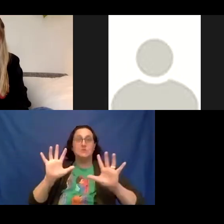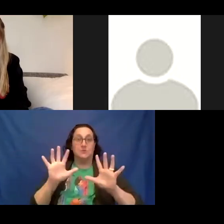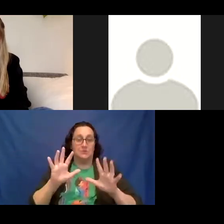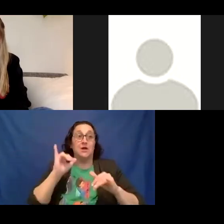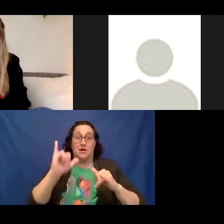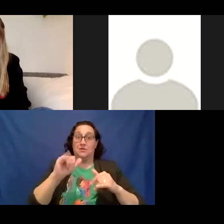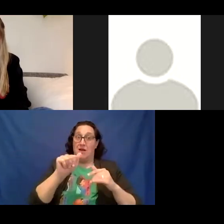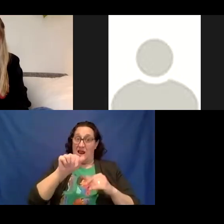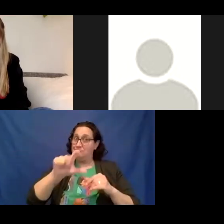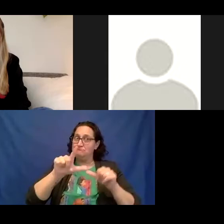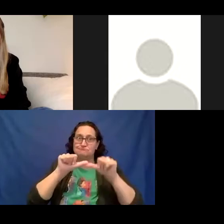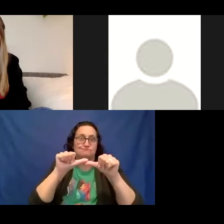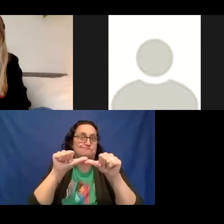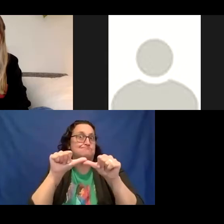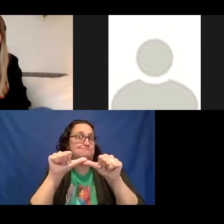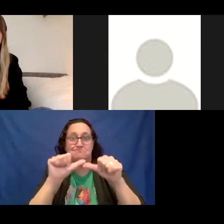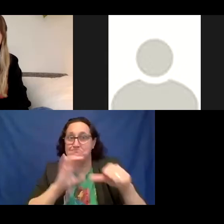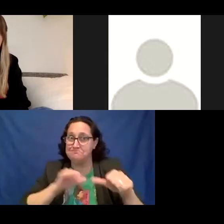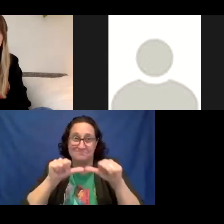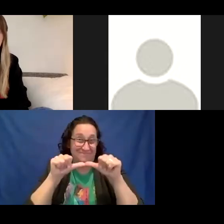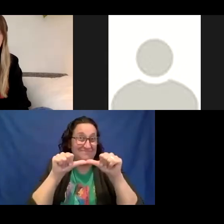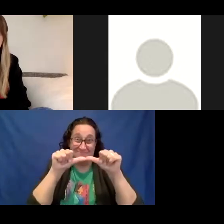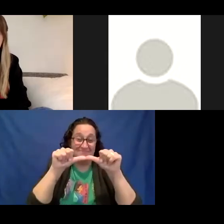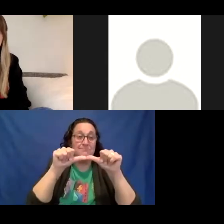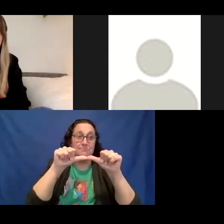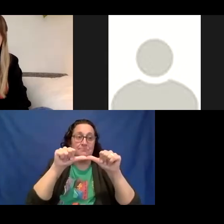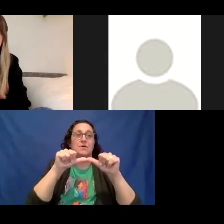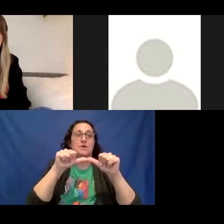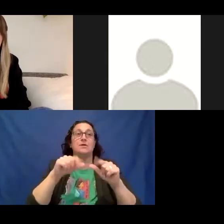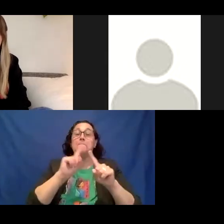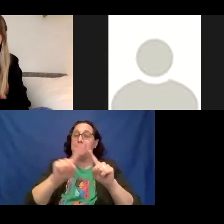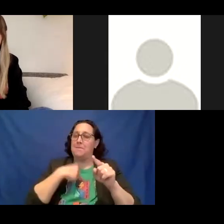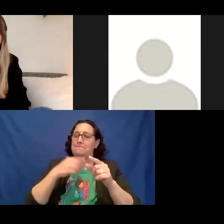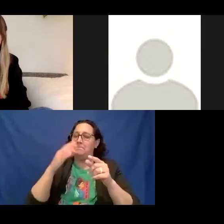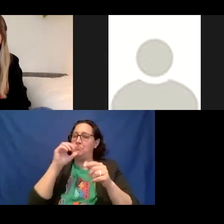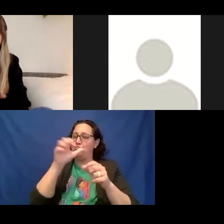hearing white man to bring it to pass and it's still been a struggle even since then,